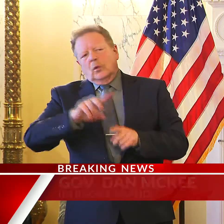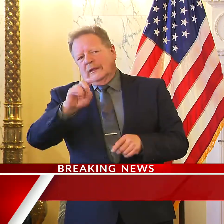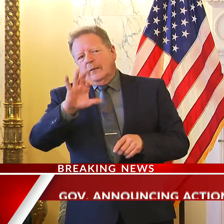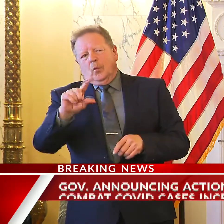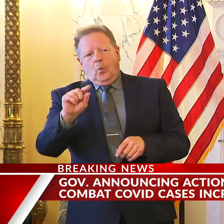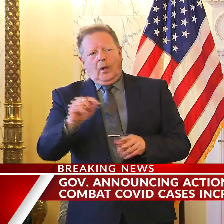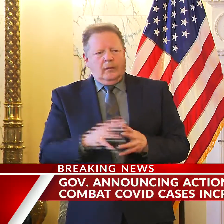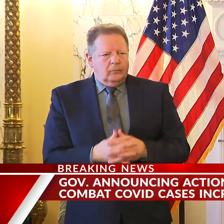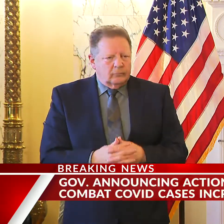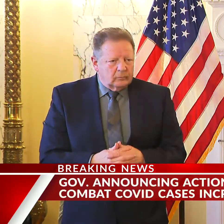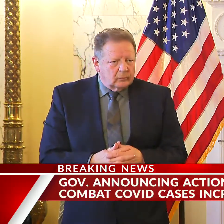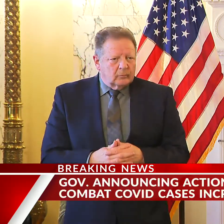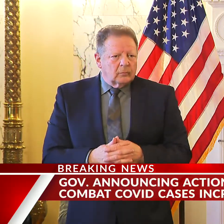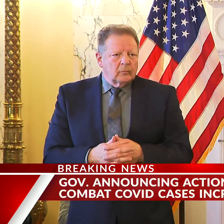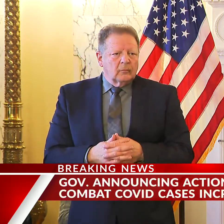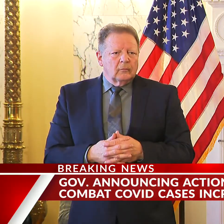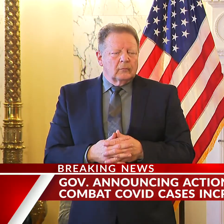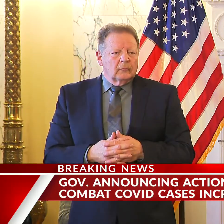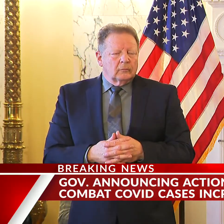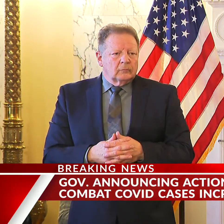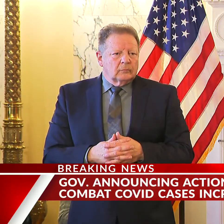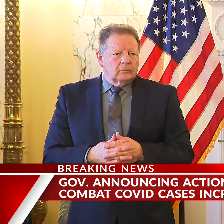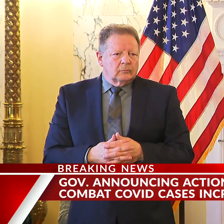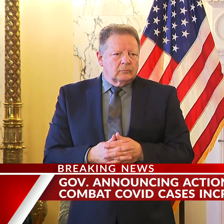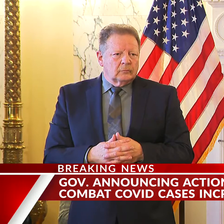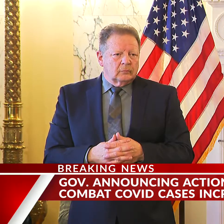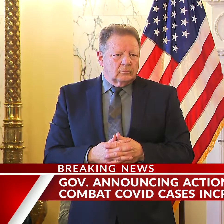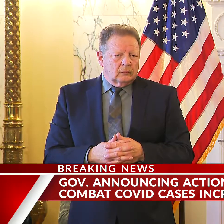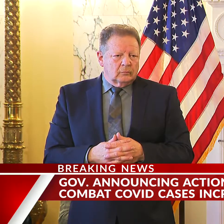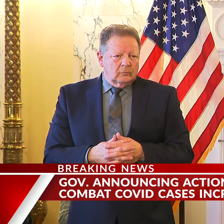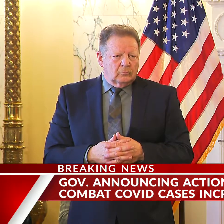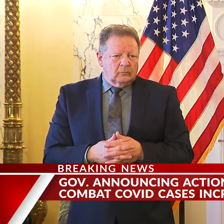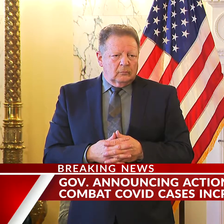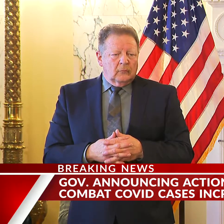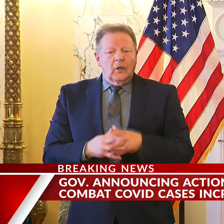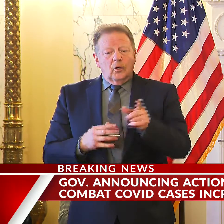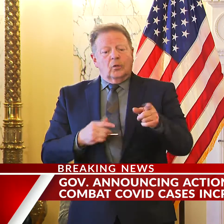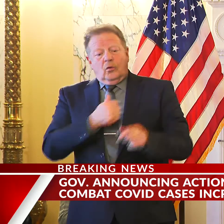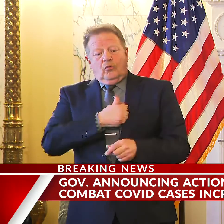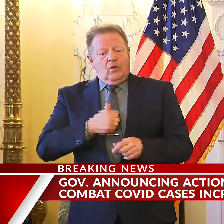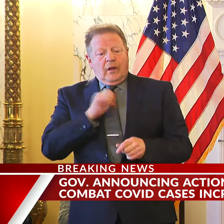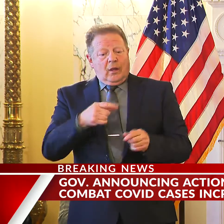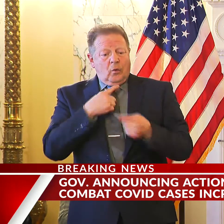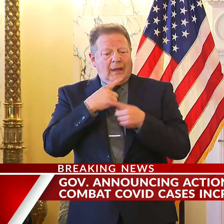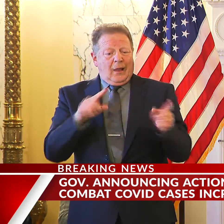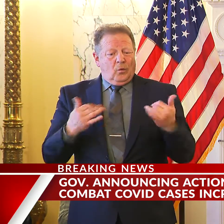MOTION IN A WAY THAT WILL BE BE, AS AS I SAID IS DISRUPTIVE IS AS POSSIBLE. JUST TO LAST